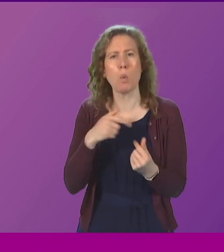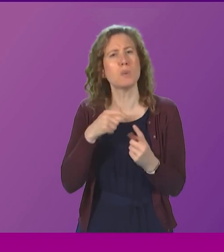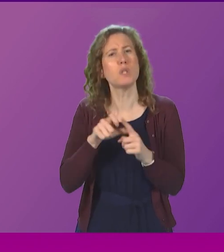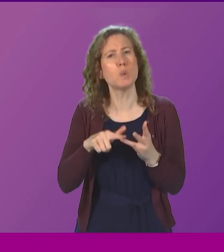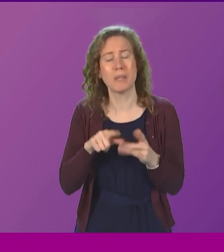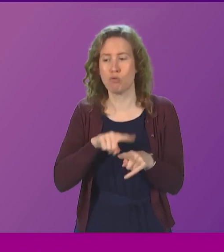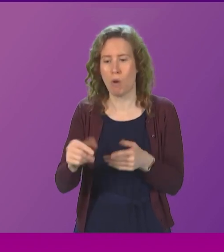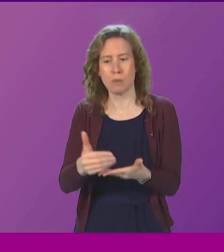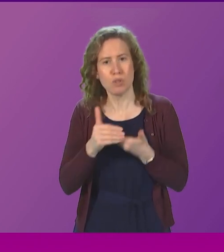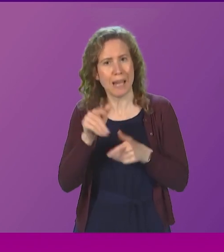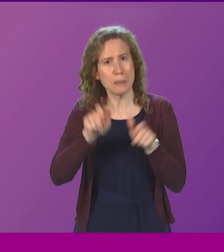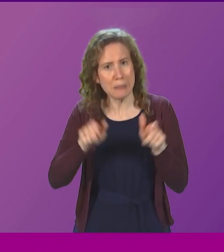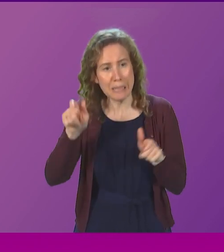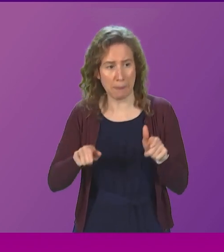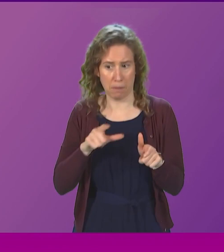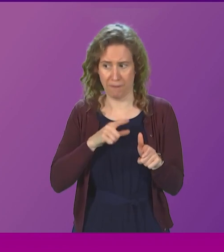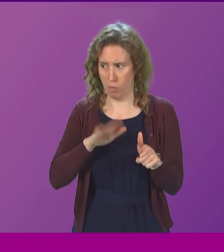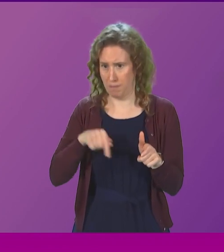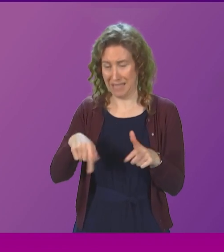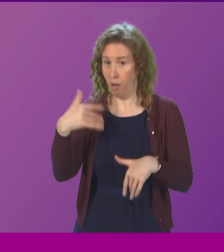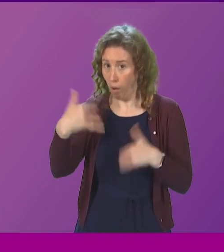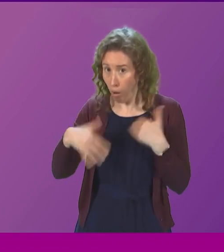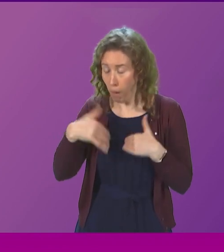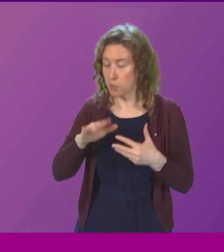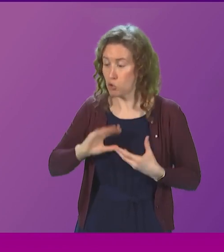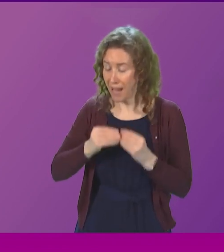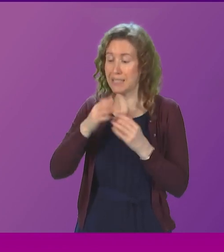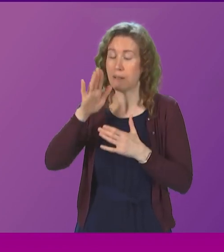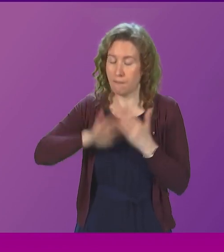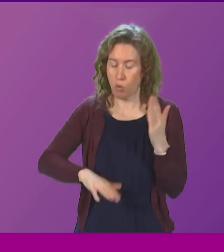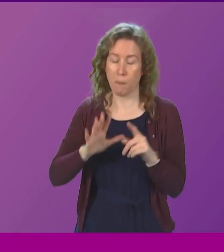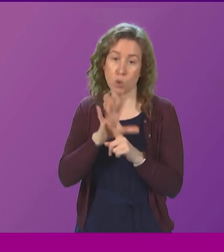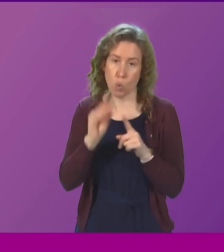people from the harm that has been created in large part by the actions of the Tories